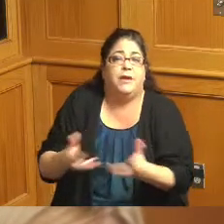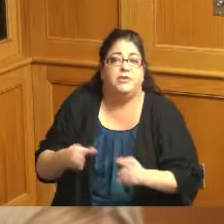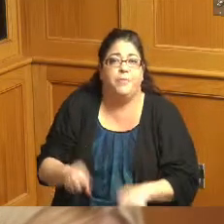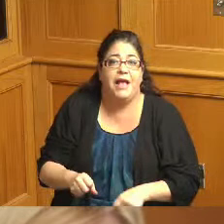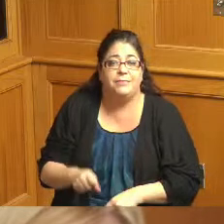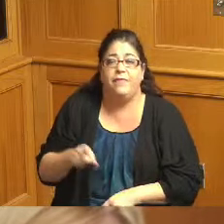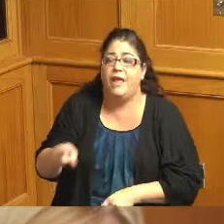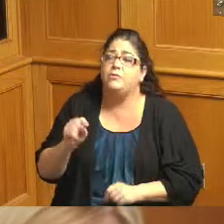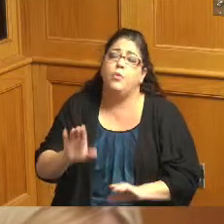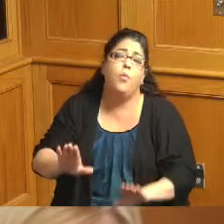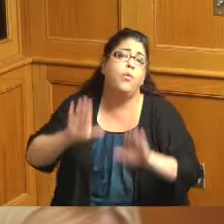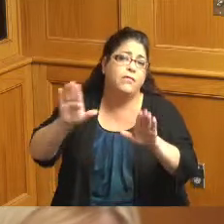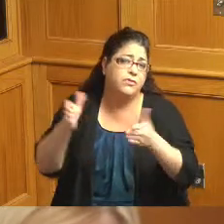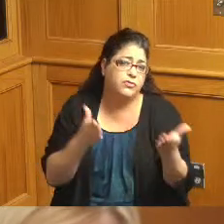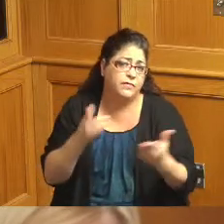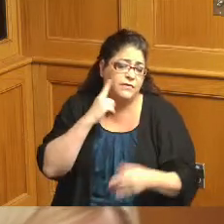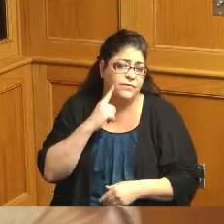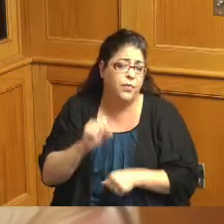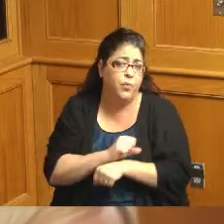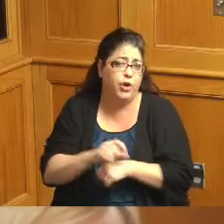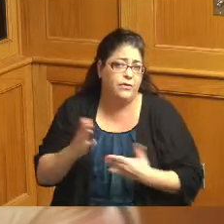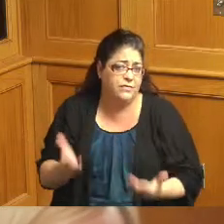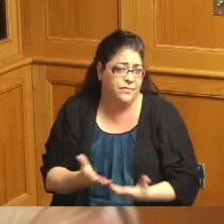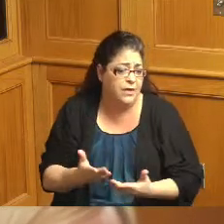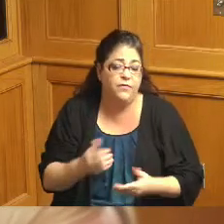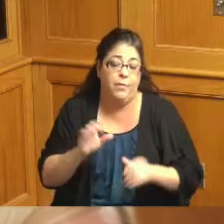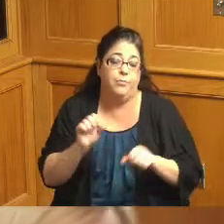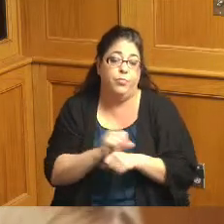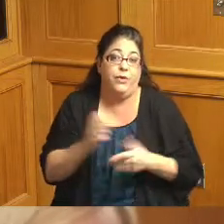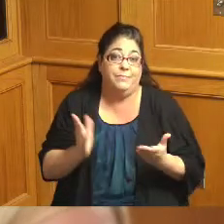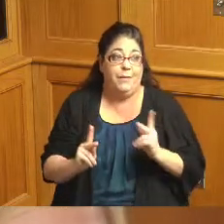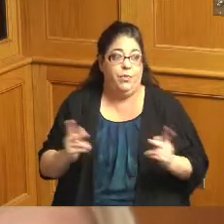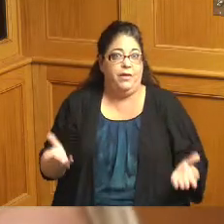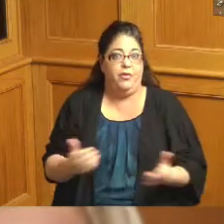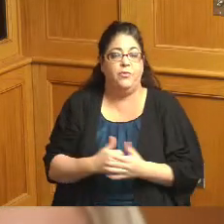do a great service for the workers of Hamilton County we're very grateful to this board for